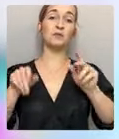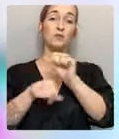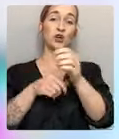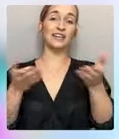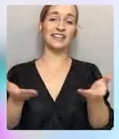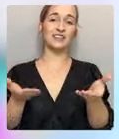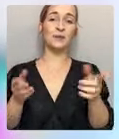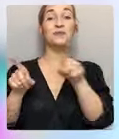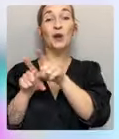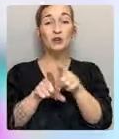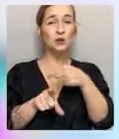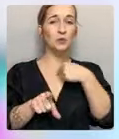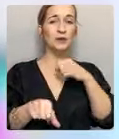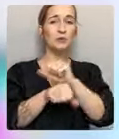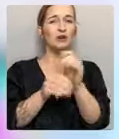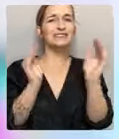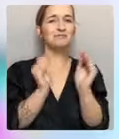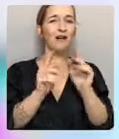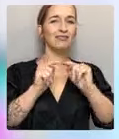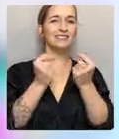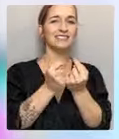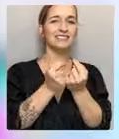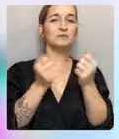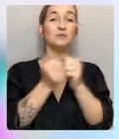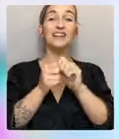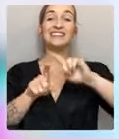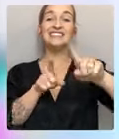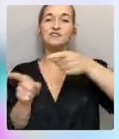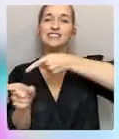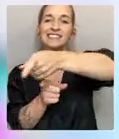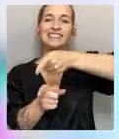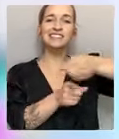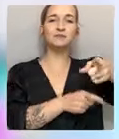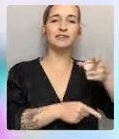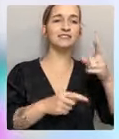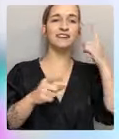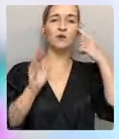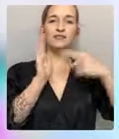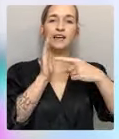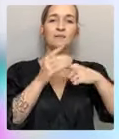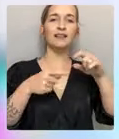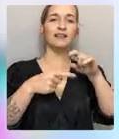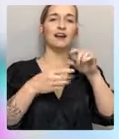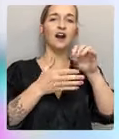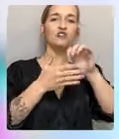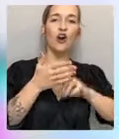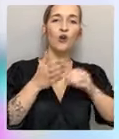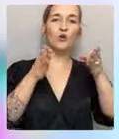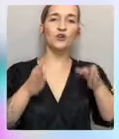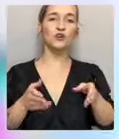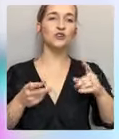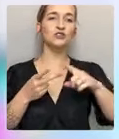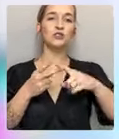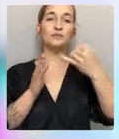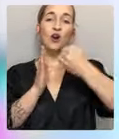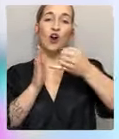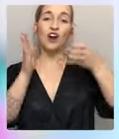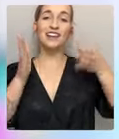we work in very small teams with different disciplines such as coders, artists, designers,